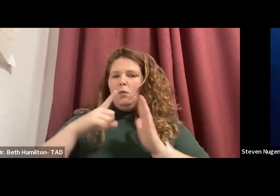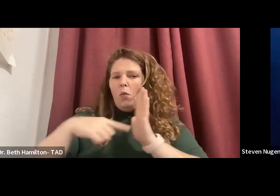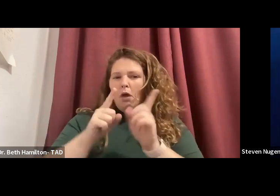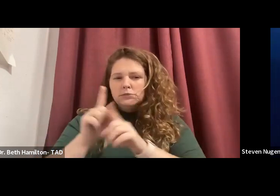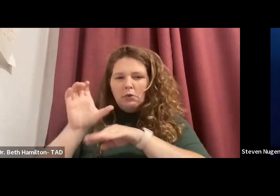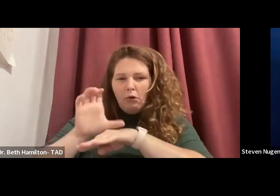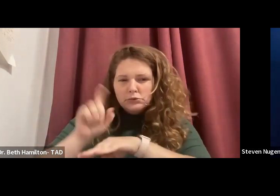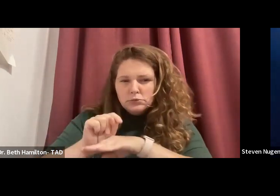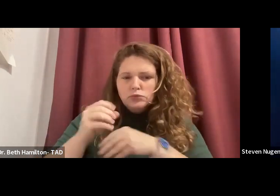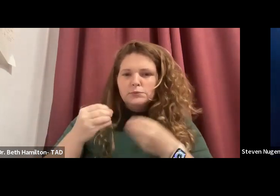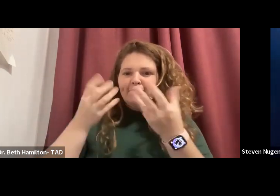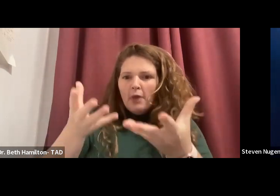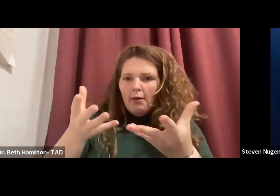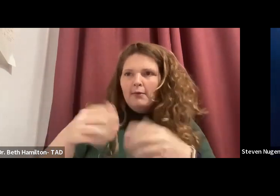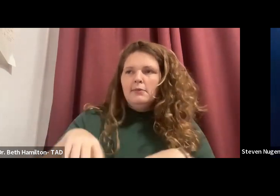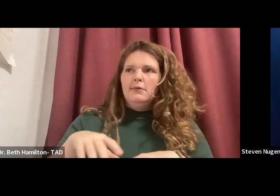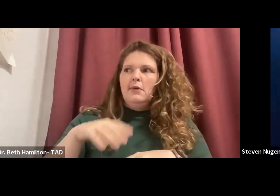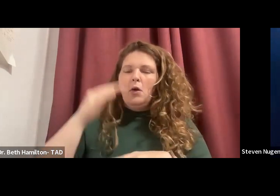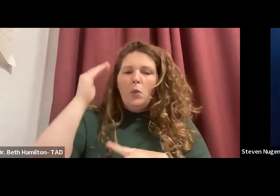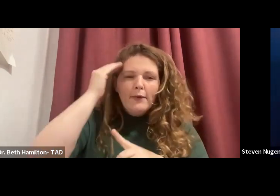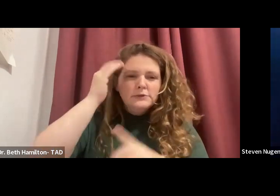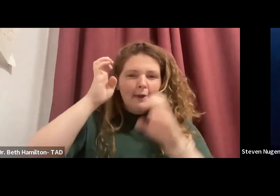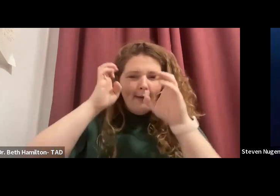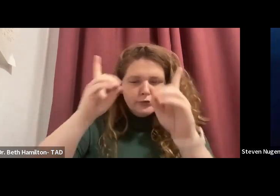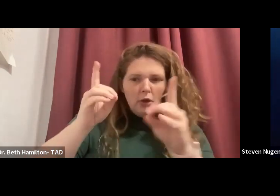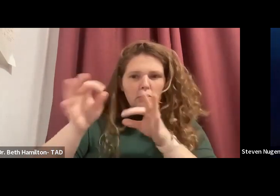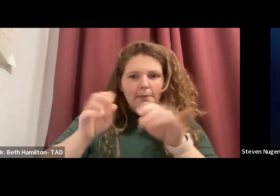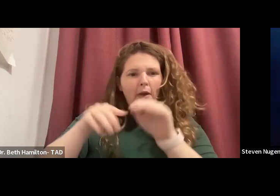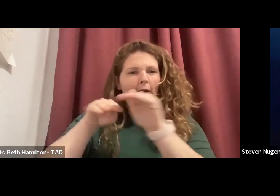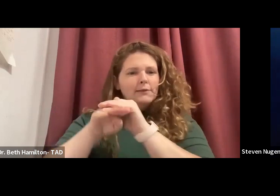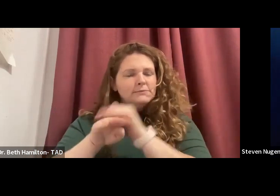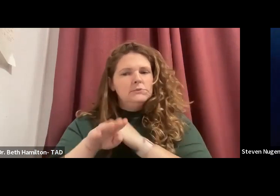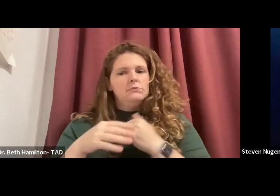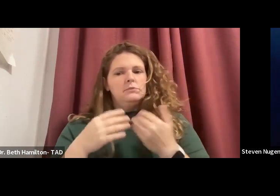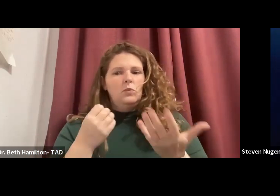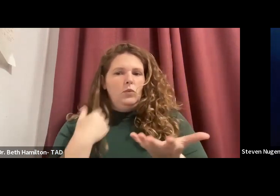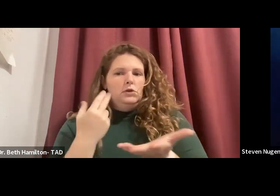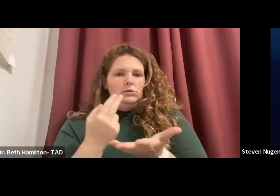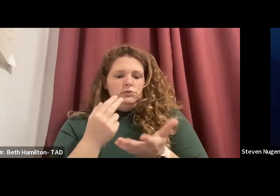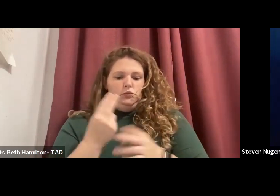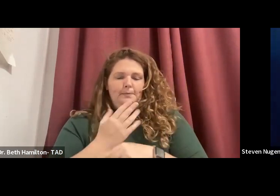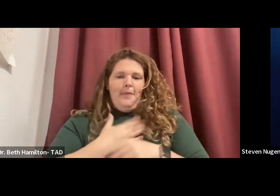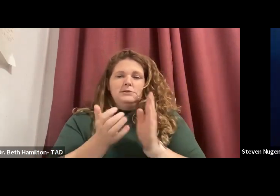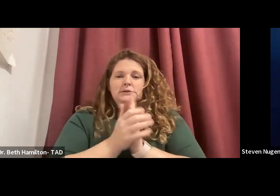volleyball, lacrosse, any camps camps nationwide. I think there were